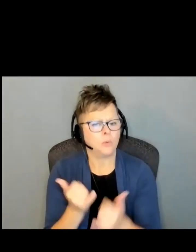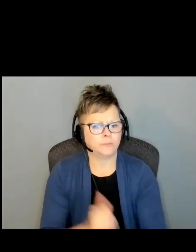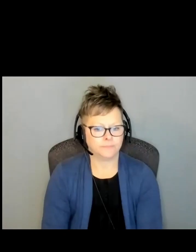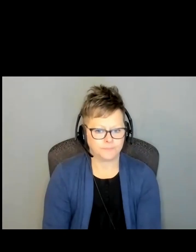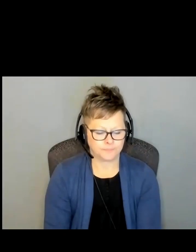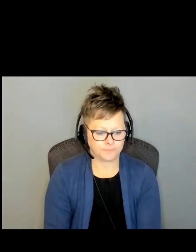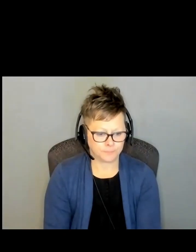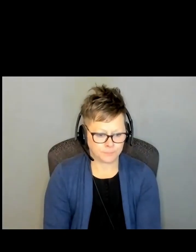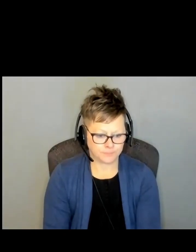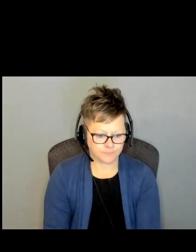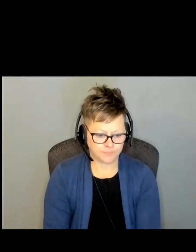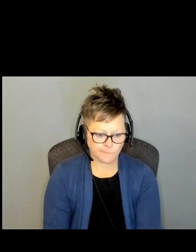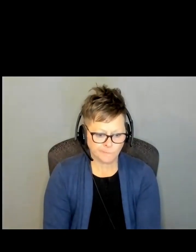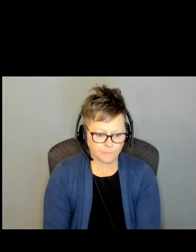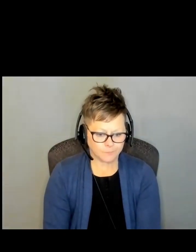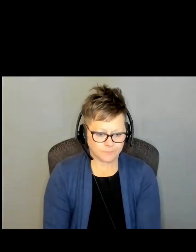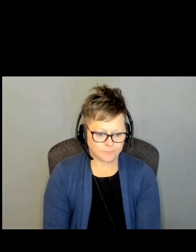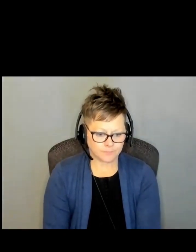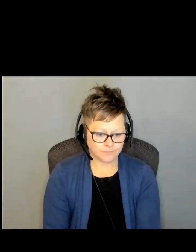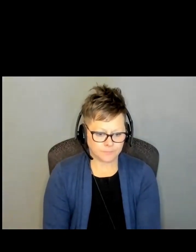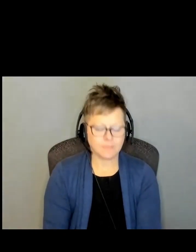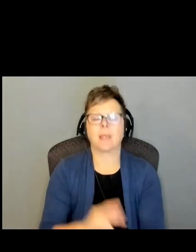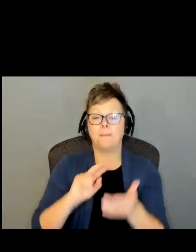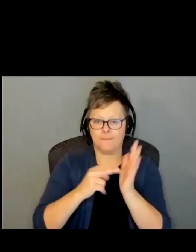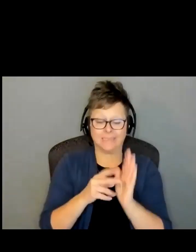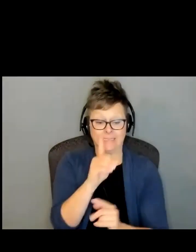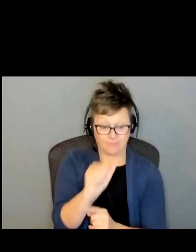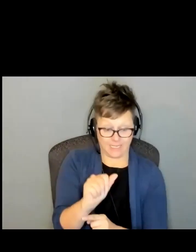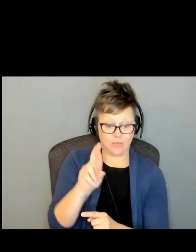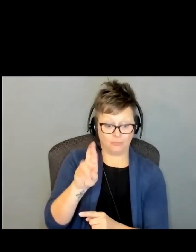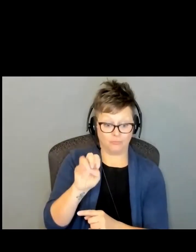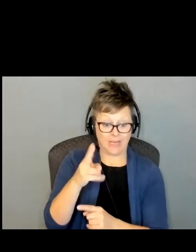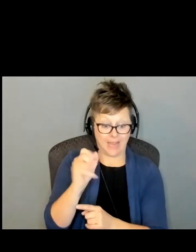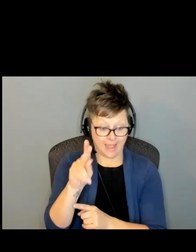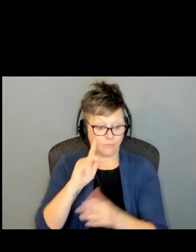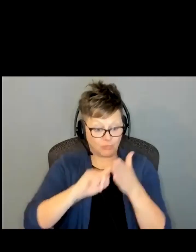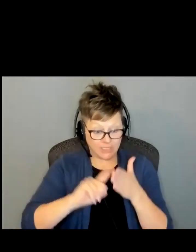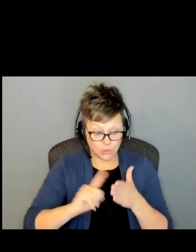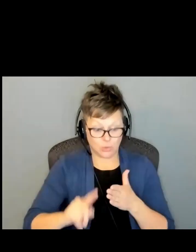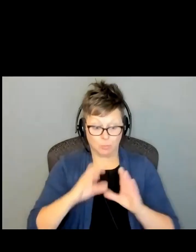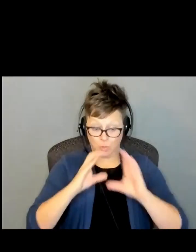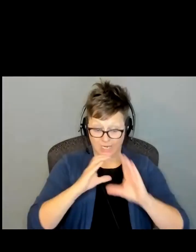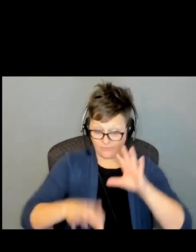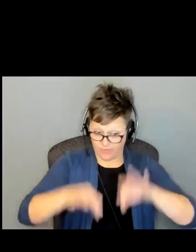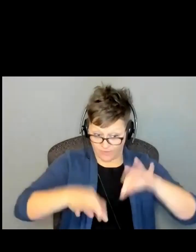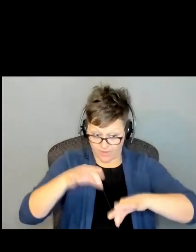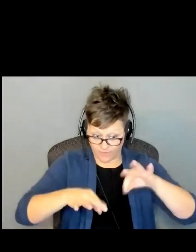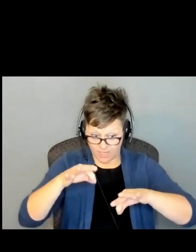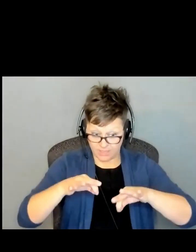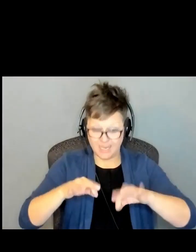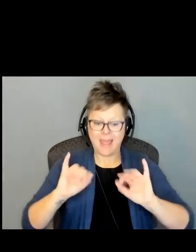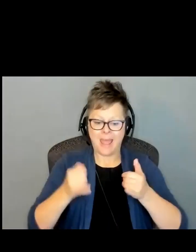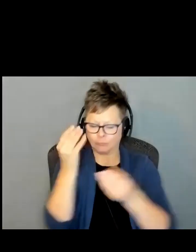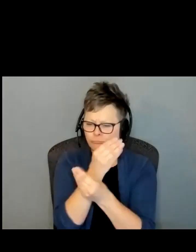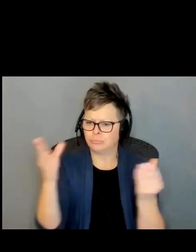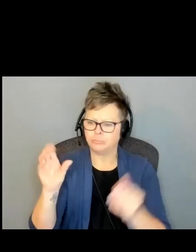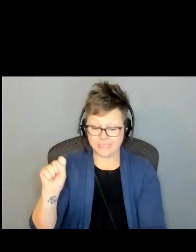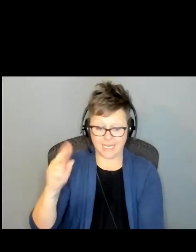I love how shy you all are about going first when you have such genius insights.